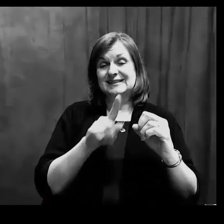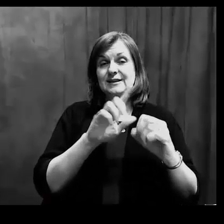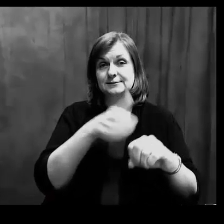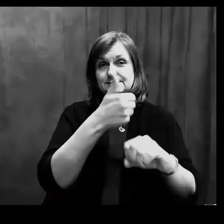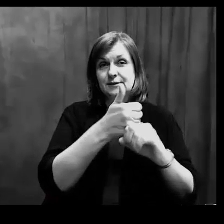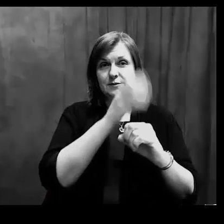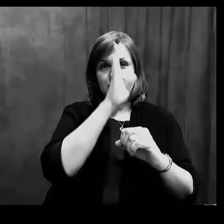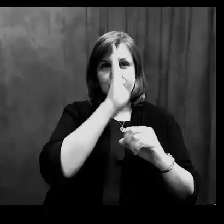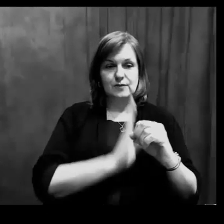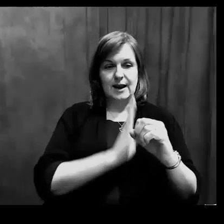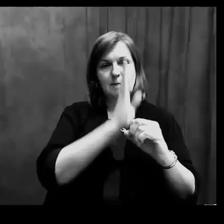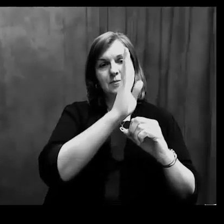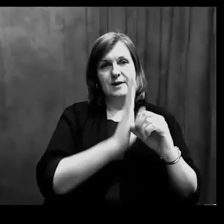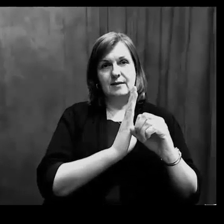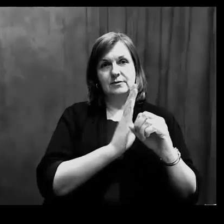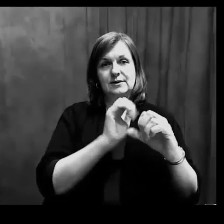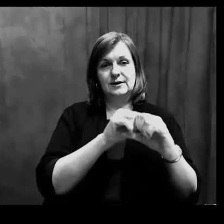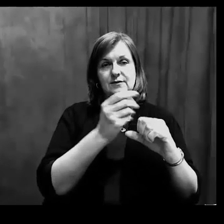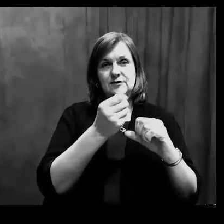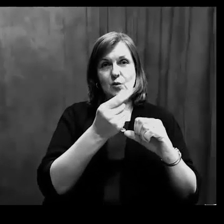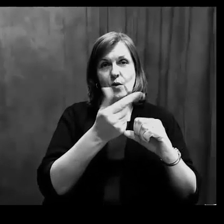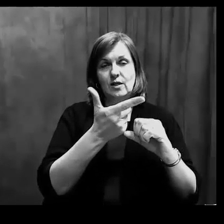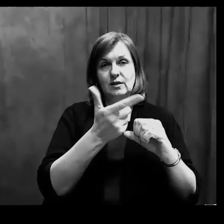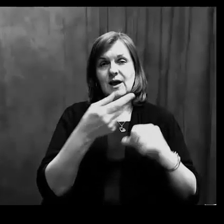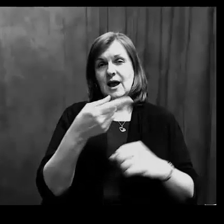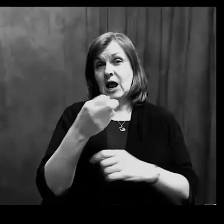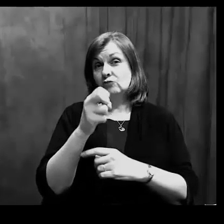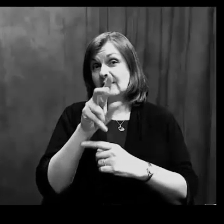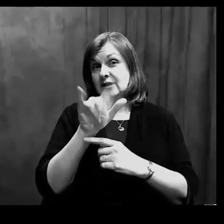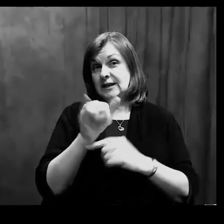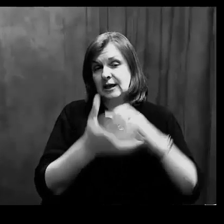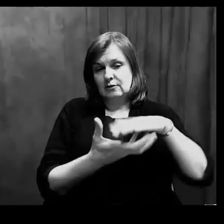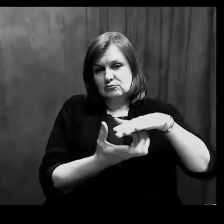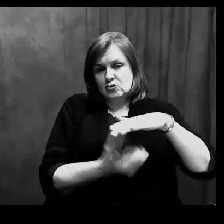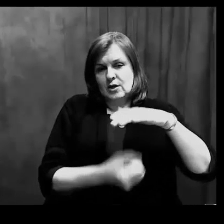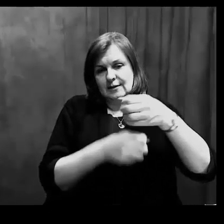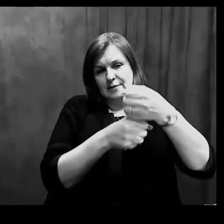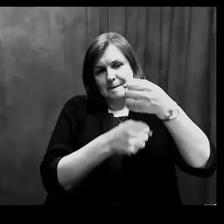that would be positioned straight in the soil with gravity pulling down